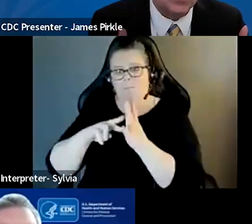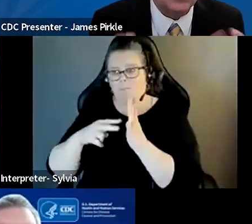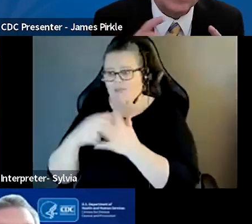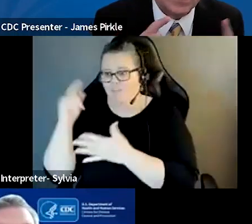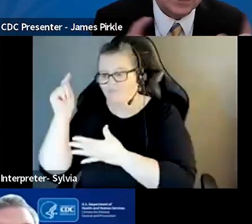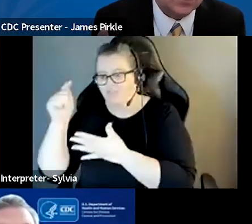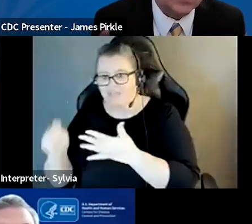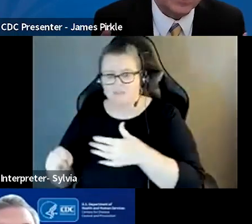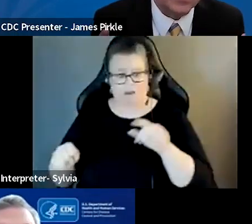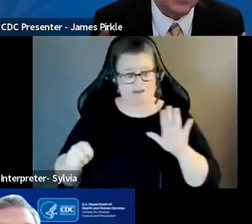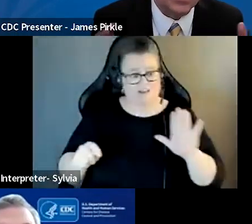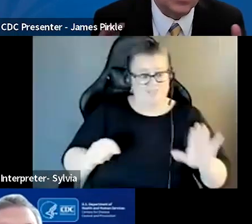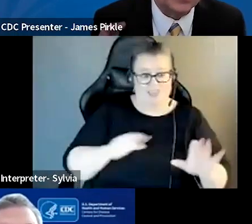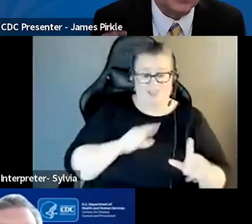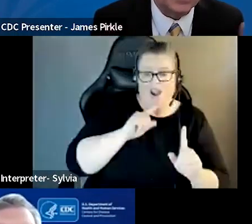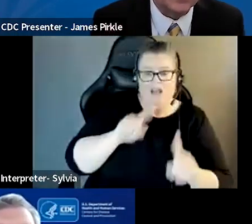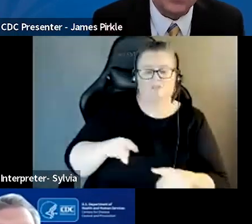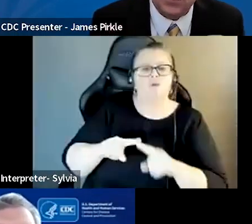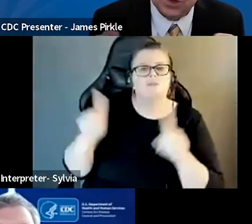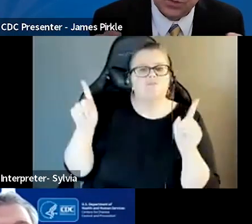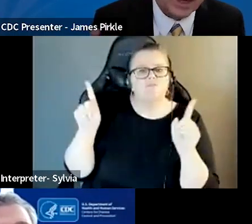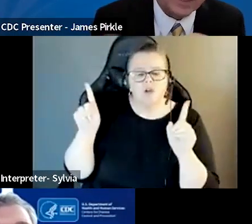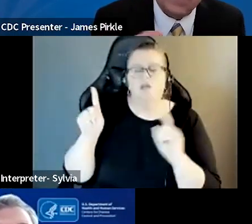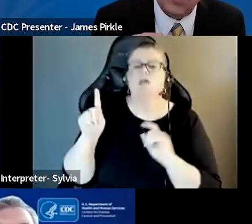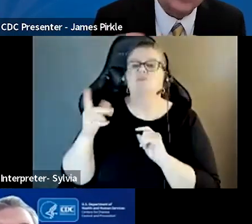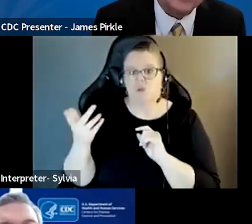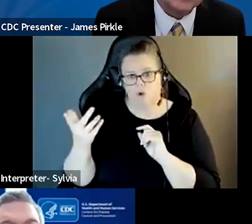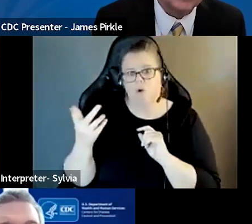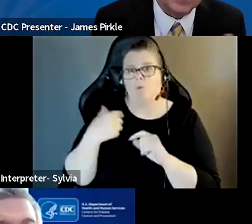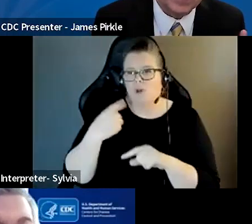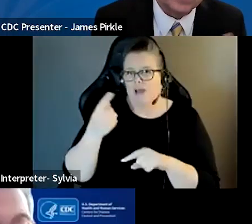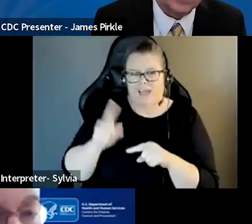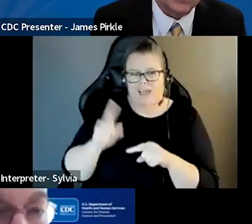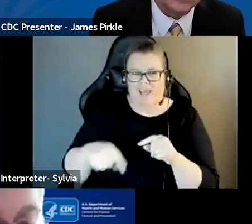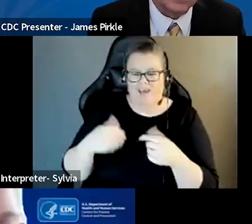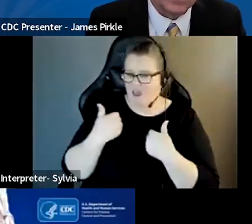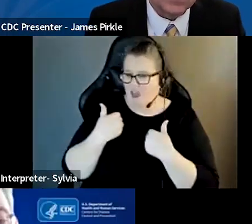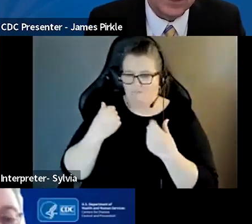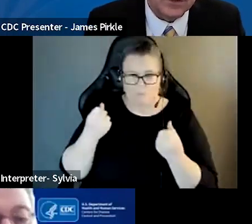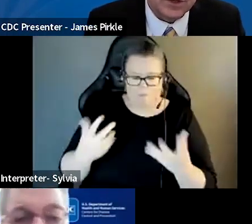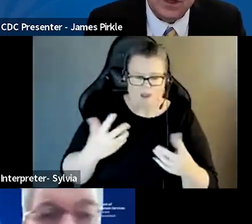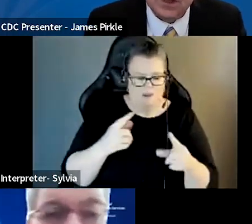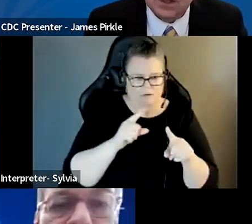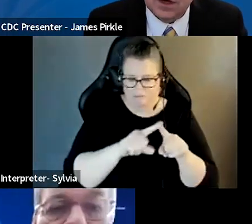"What is the excellent standard that we are going to adhere to? We can't have all these different things across different centers."